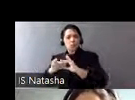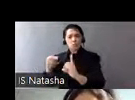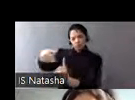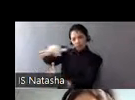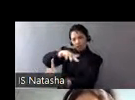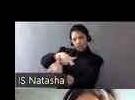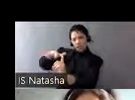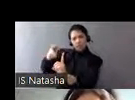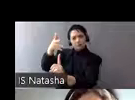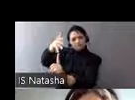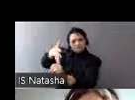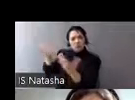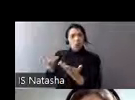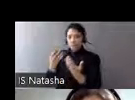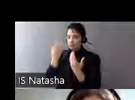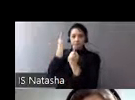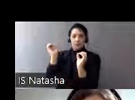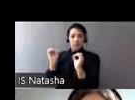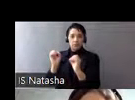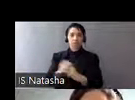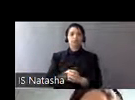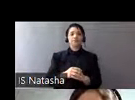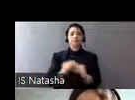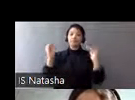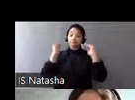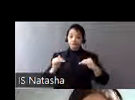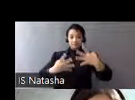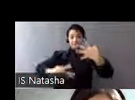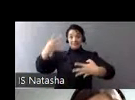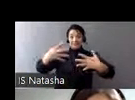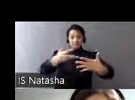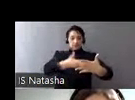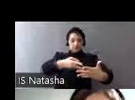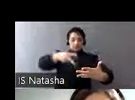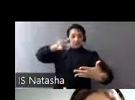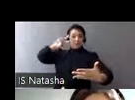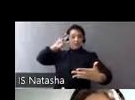Data interpretation, it can be made not by persons with disabilities, but by other people